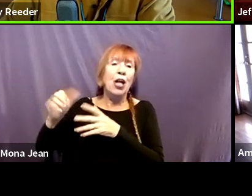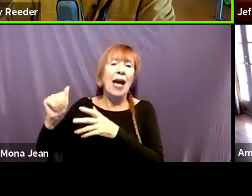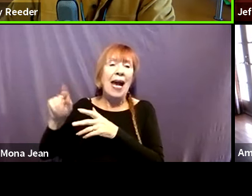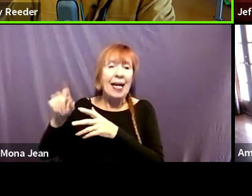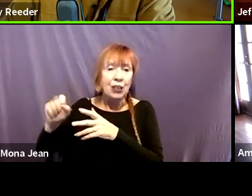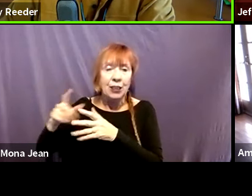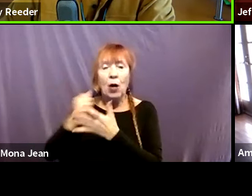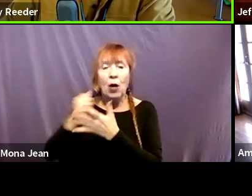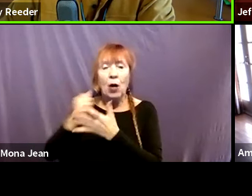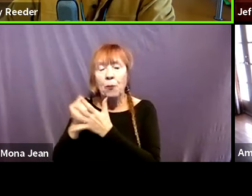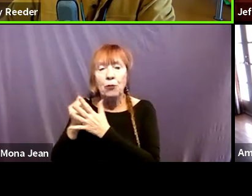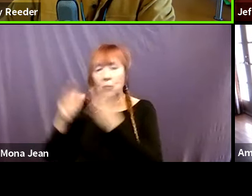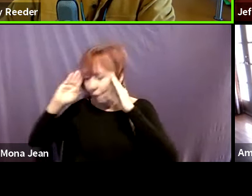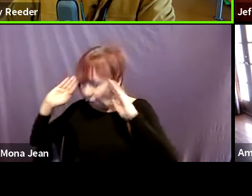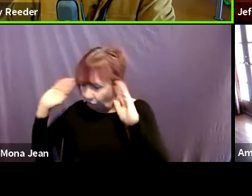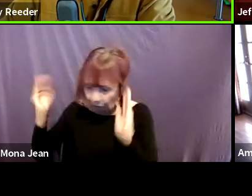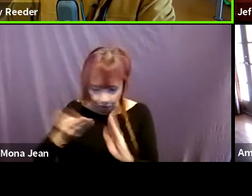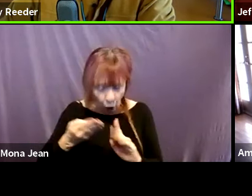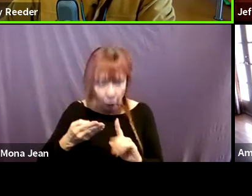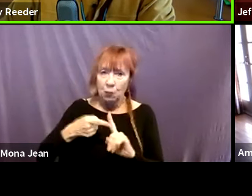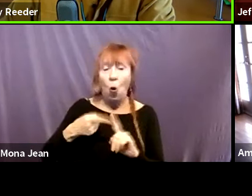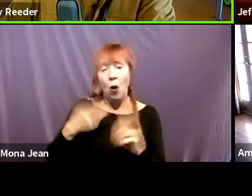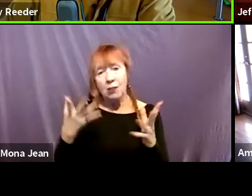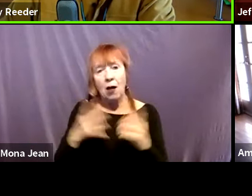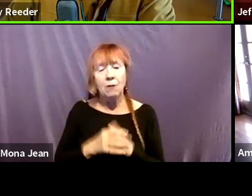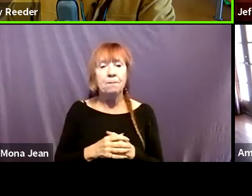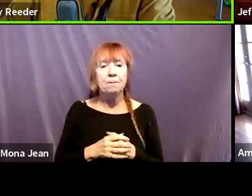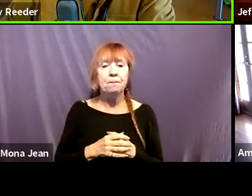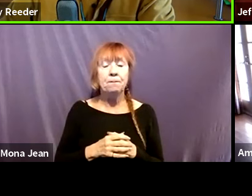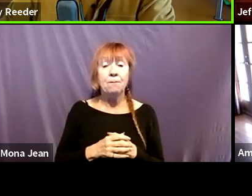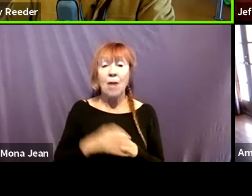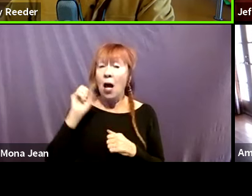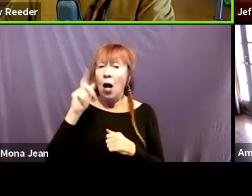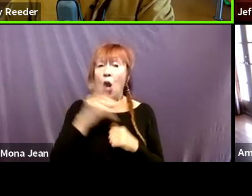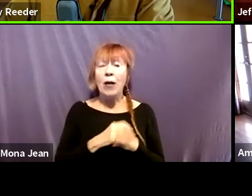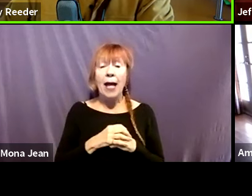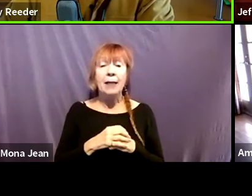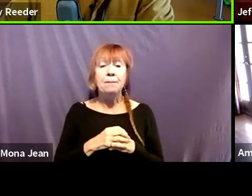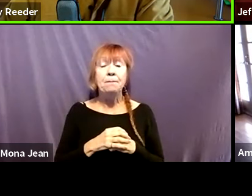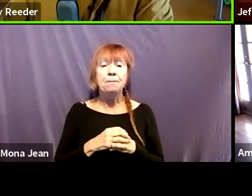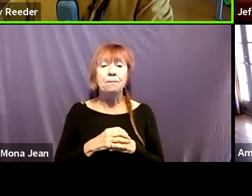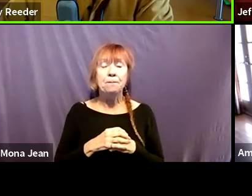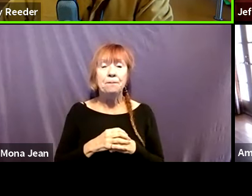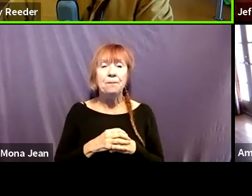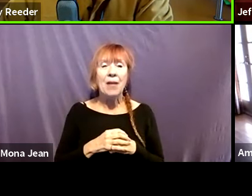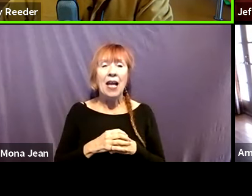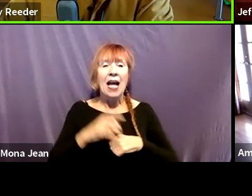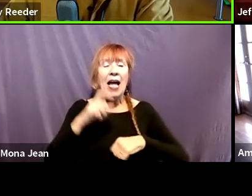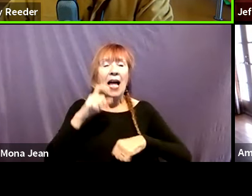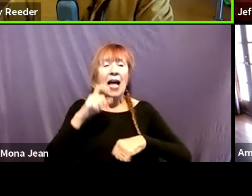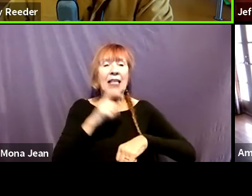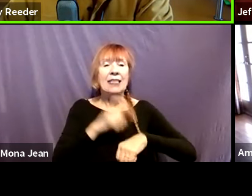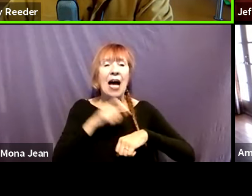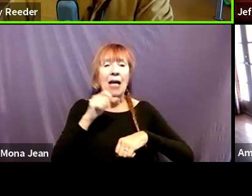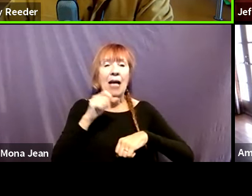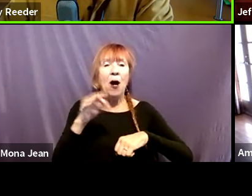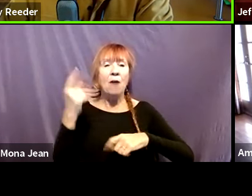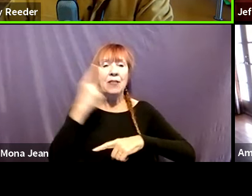and then we'll get to a couple audience questions. Really quick, time of day for you to try and schedule your pitch?